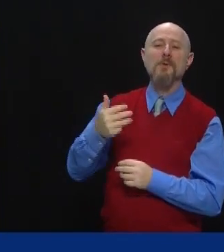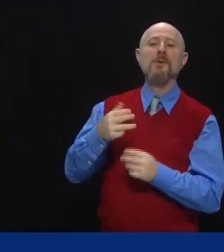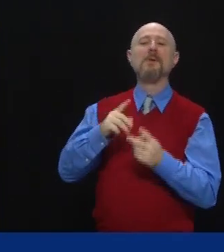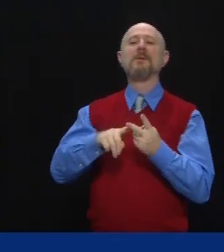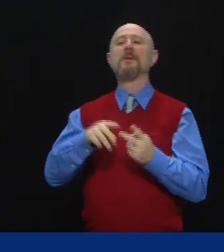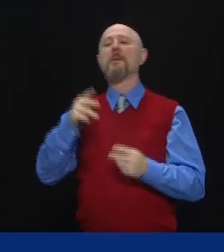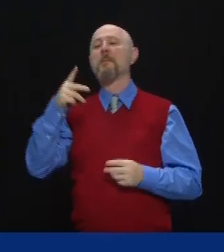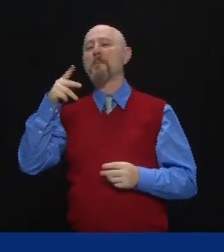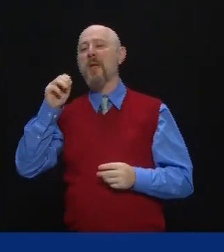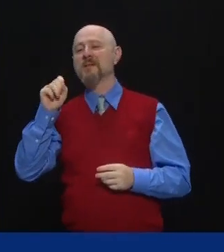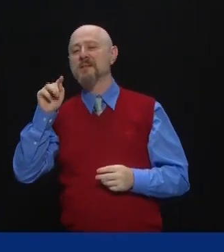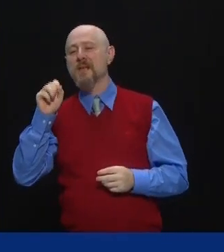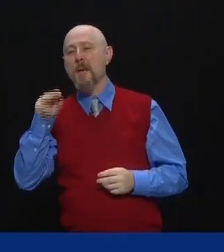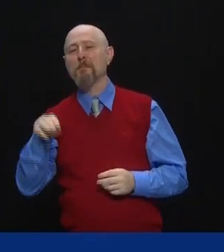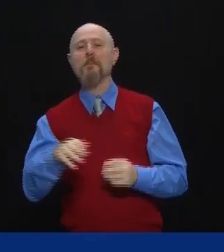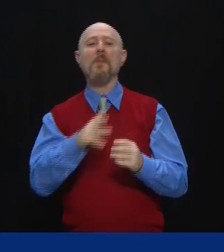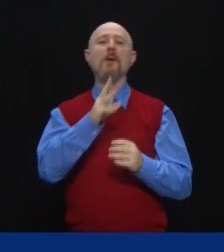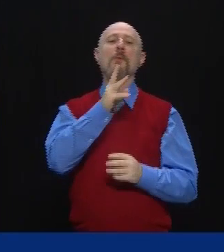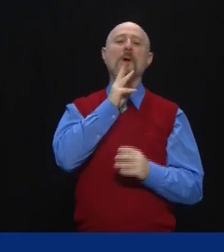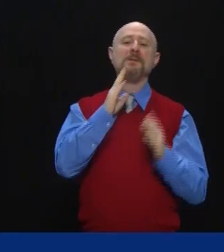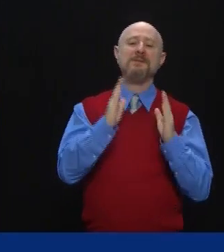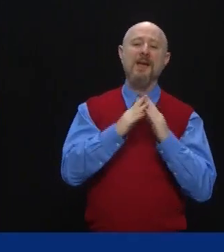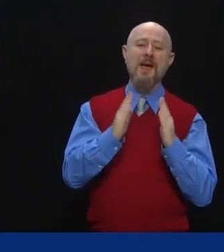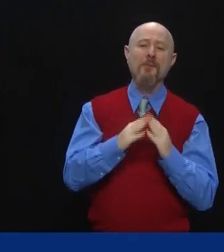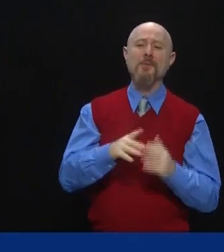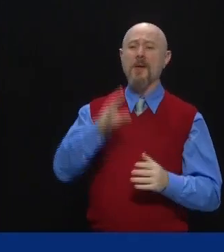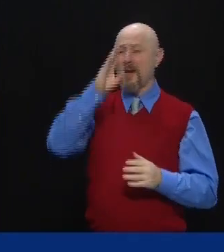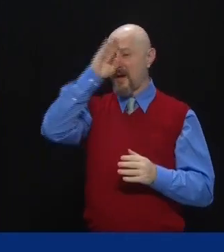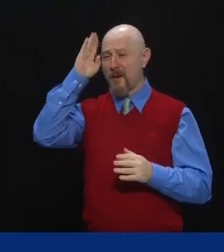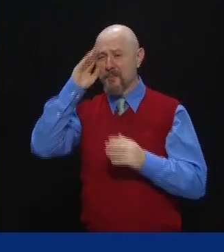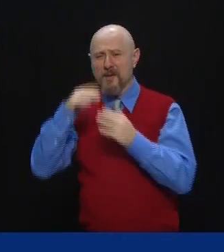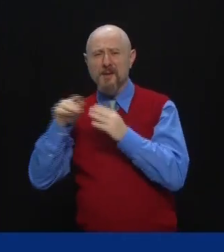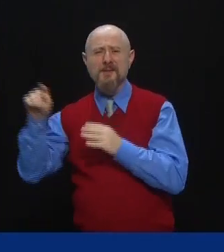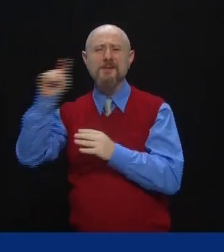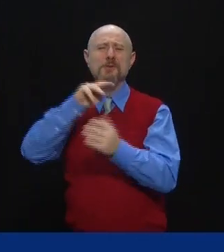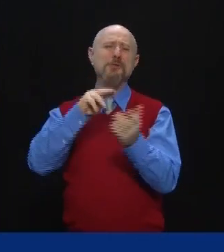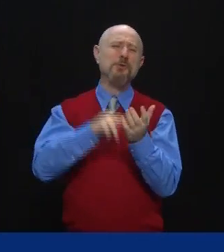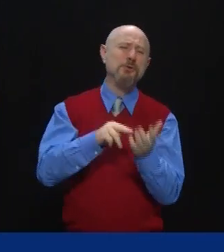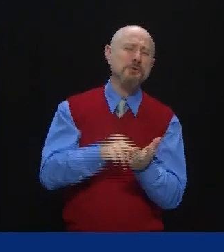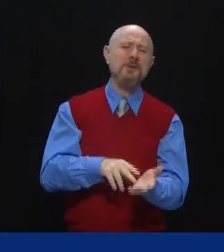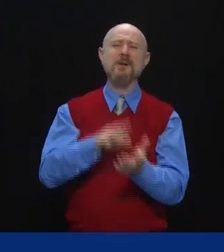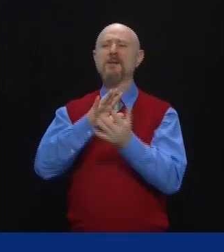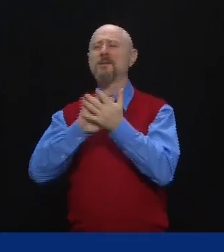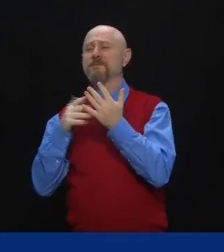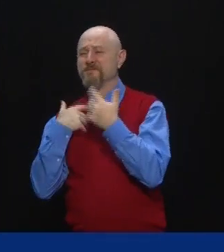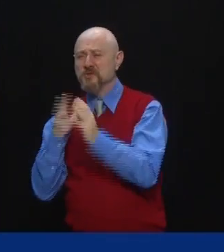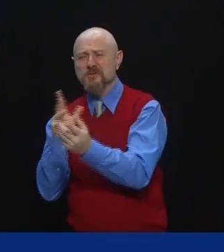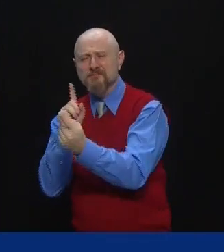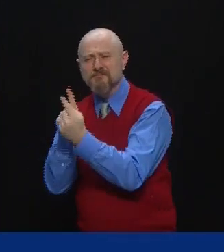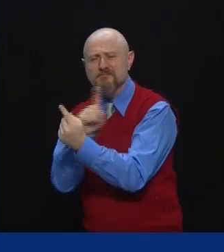NORTH COUNTRY, YOU KNOW, FROM -- PLATTSBURGH AND POTTSTOWN AND WATERTOWN, REALLY TO GO ENGAGE LAIDERS OF THE HOSPITALS, WHAT